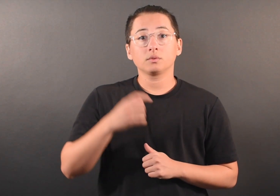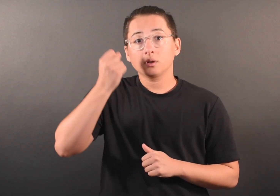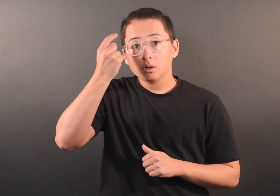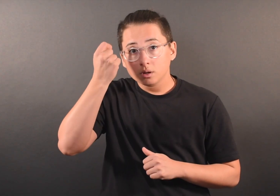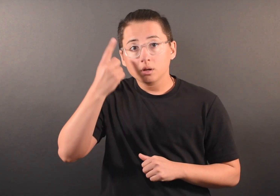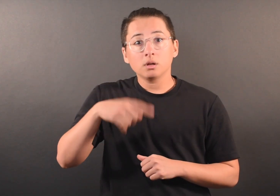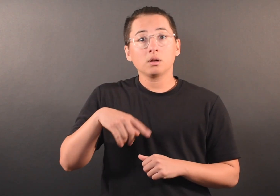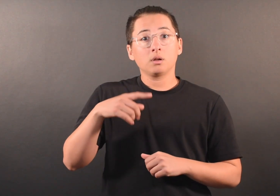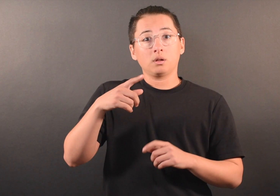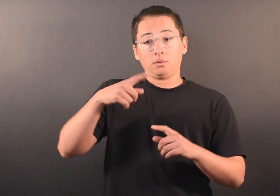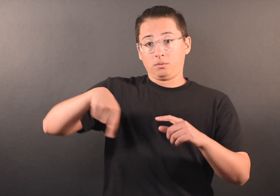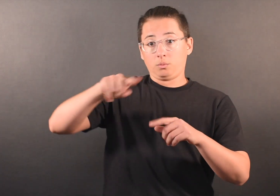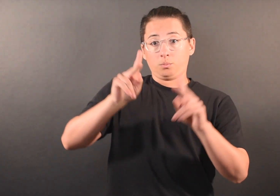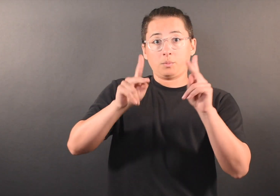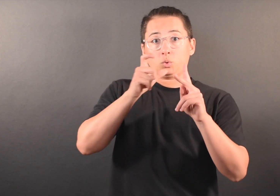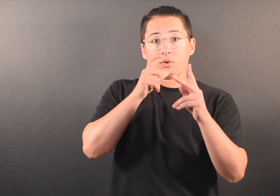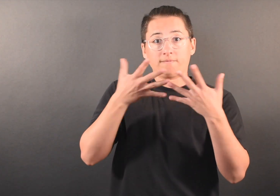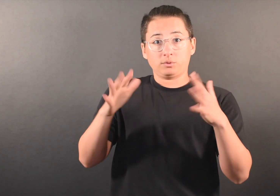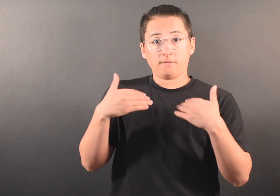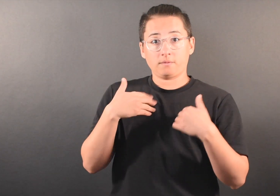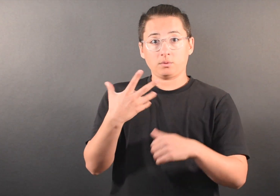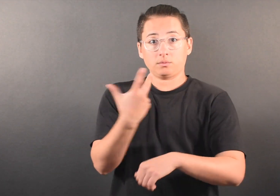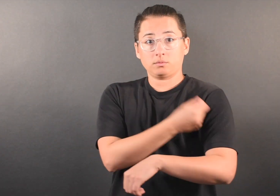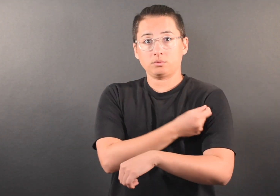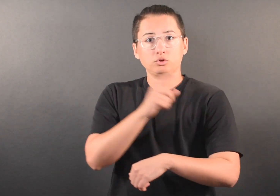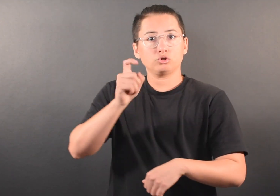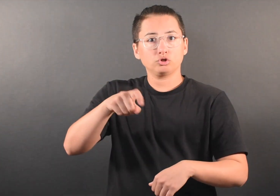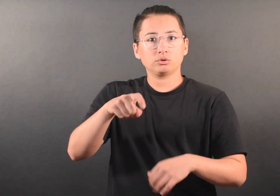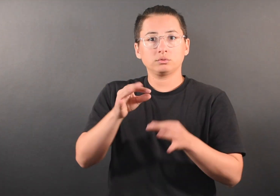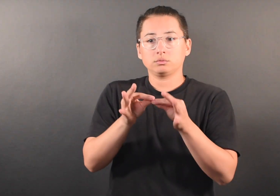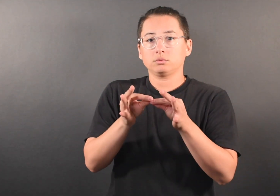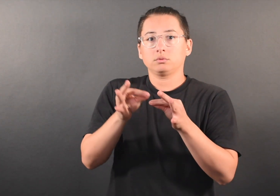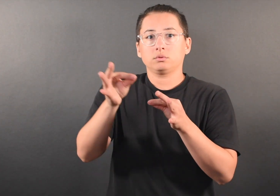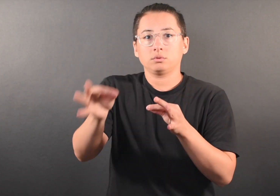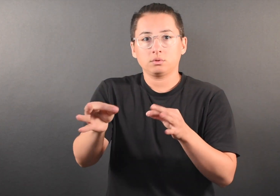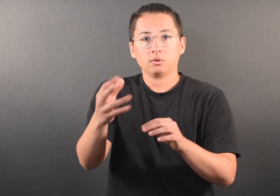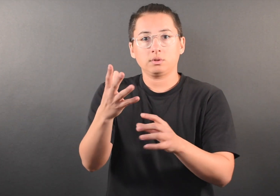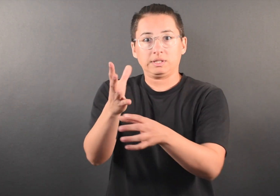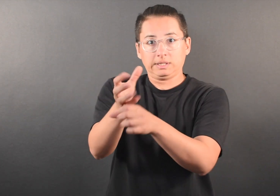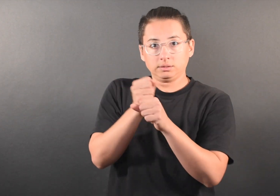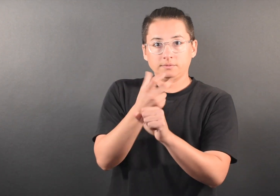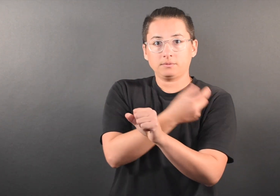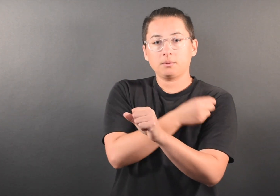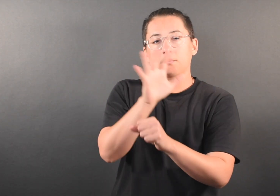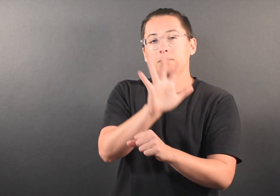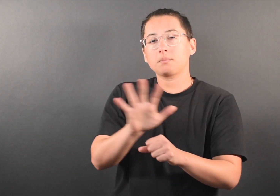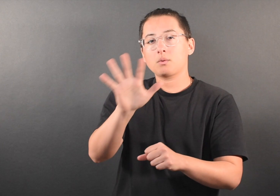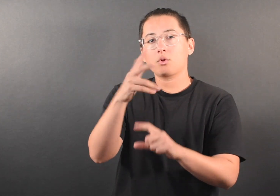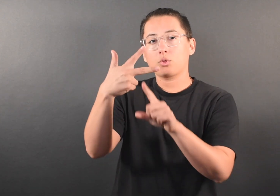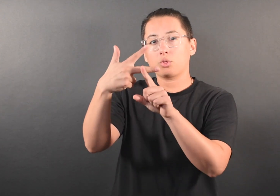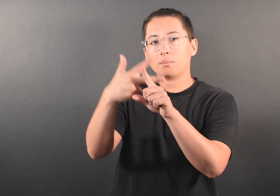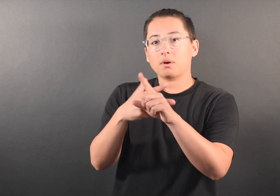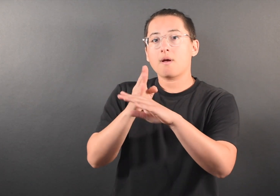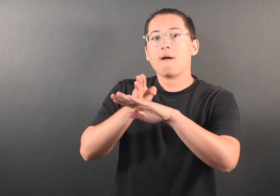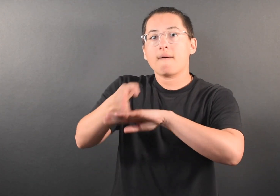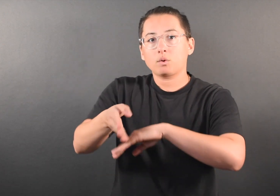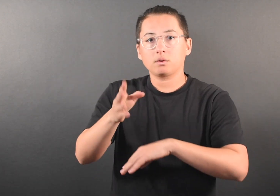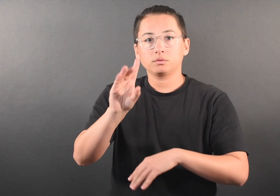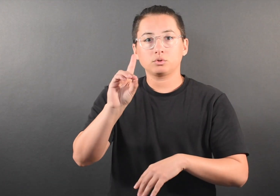However, those that had COVID-19 should delay vaccination until about 90 days from diagnosis.